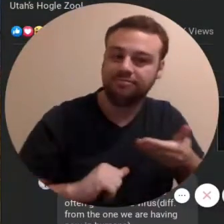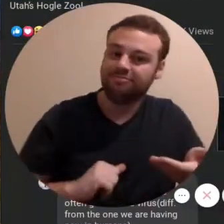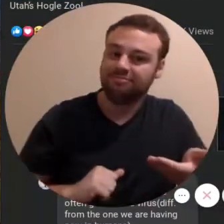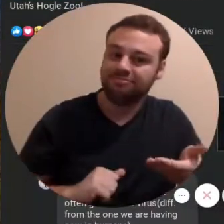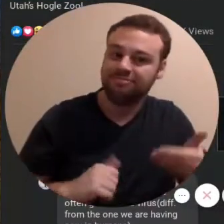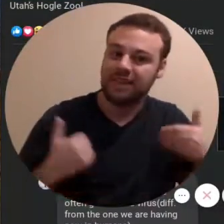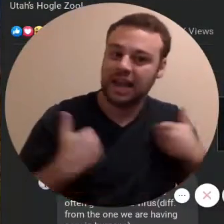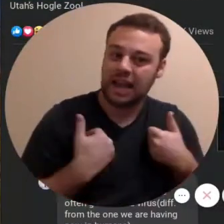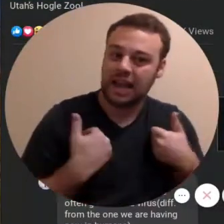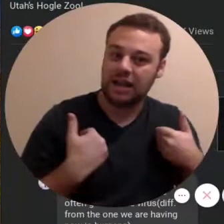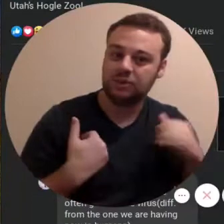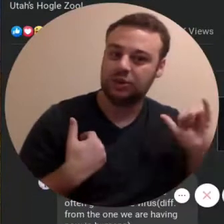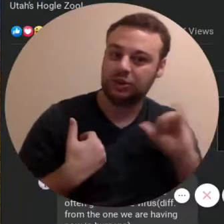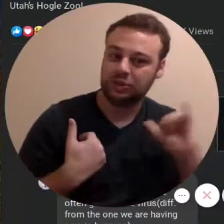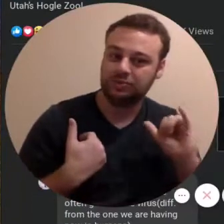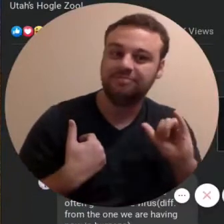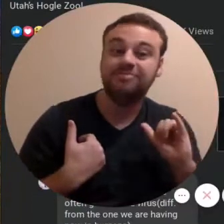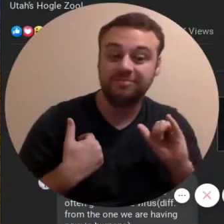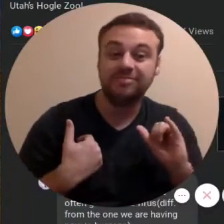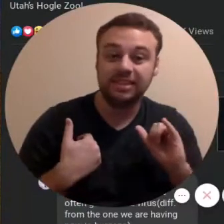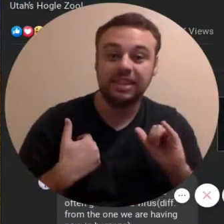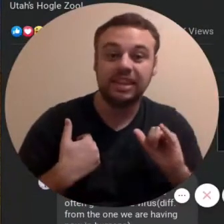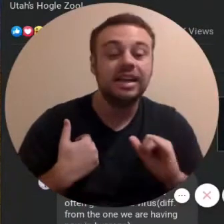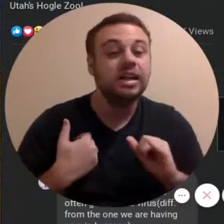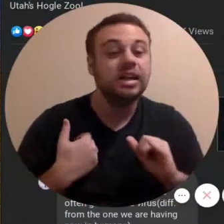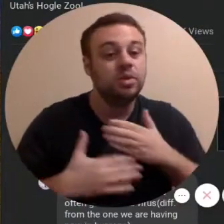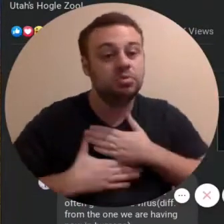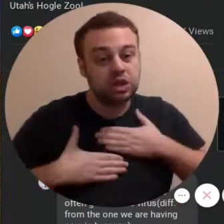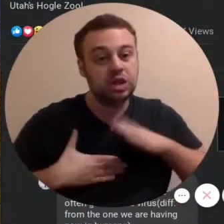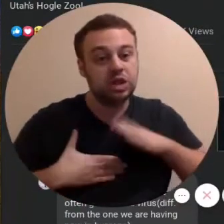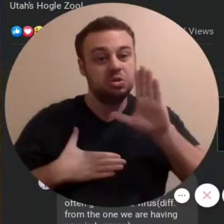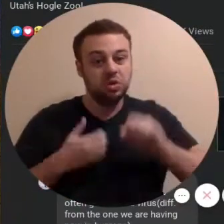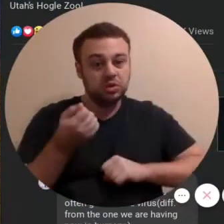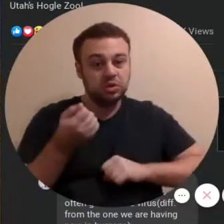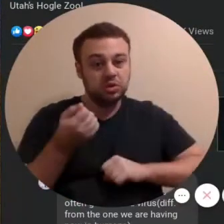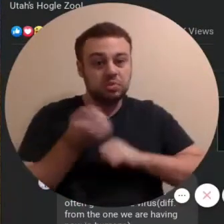appreciate your kind support, we have a donation button here somewhere on the site.